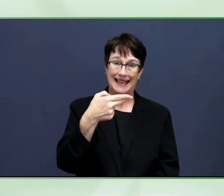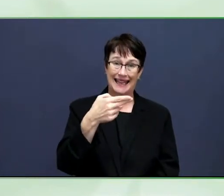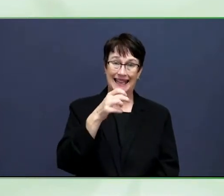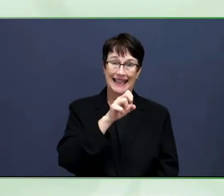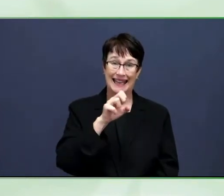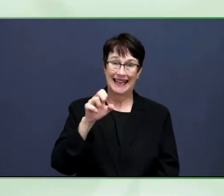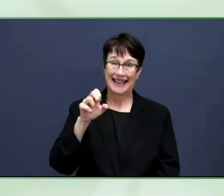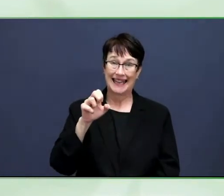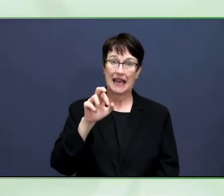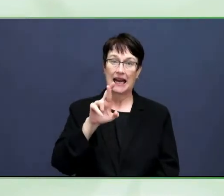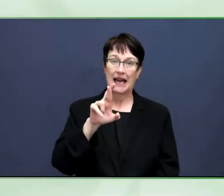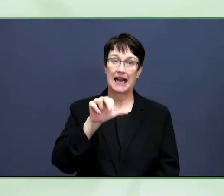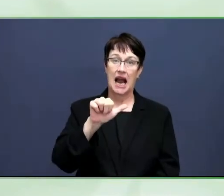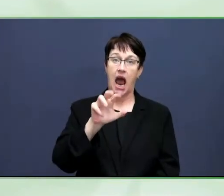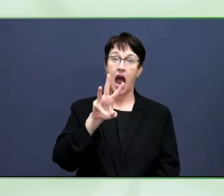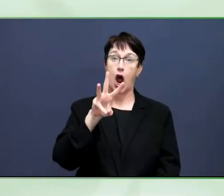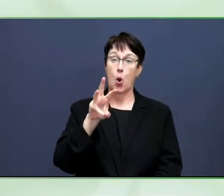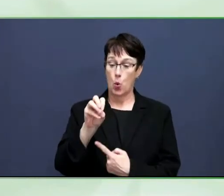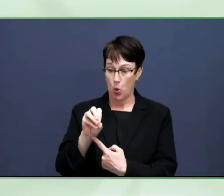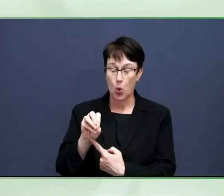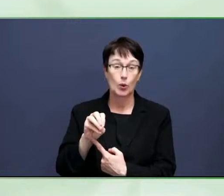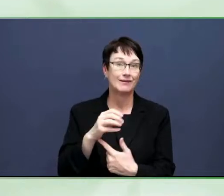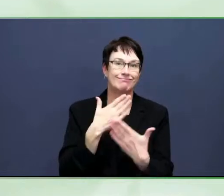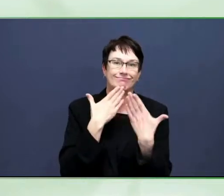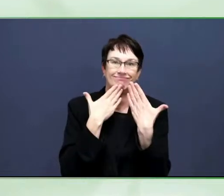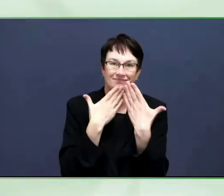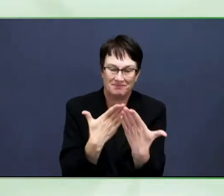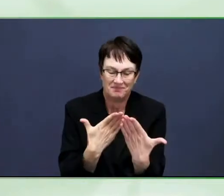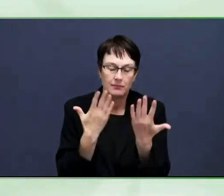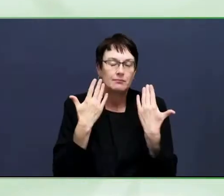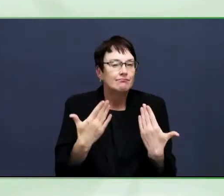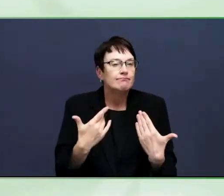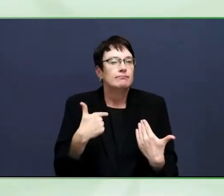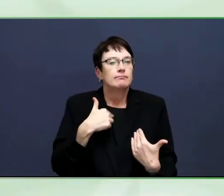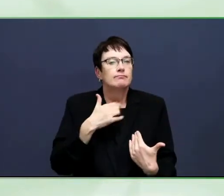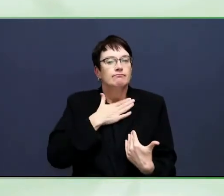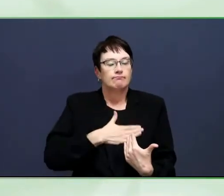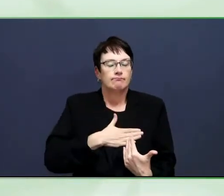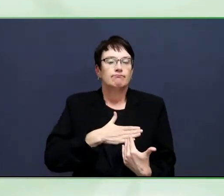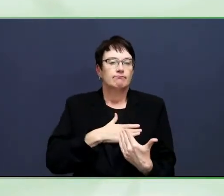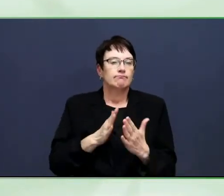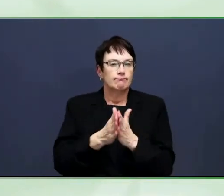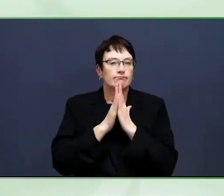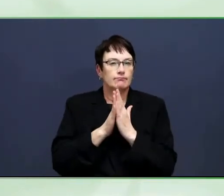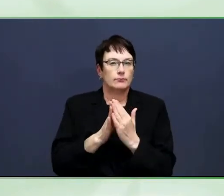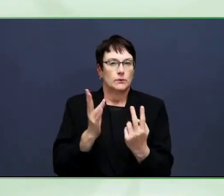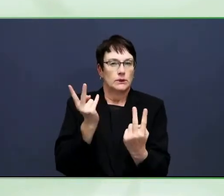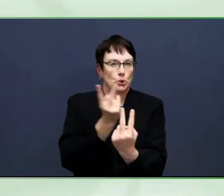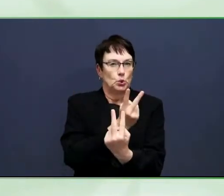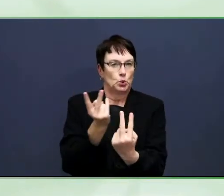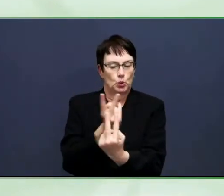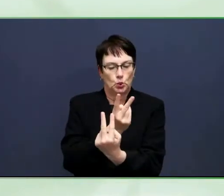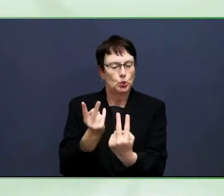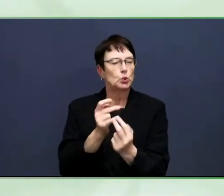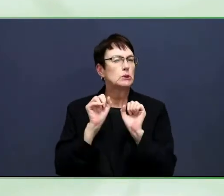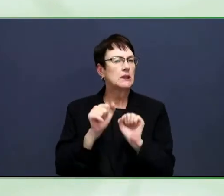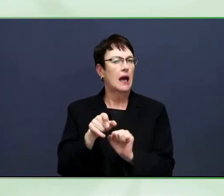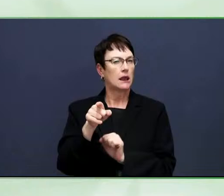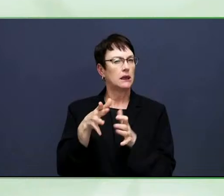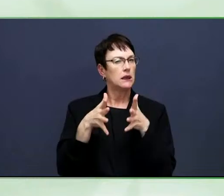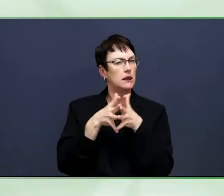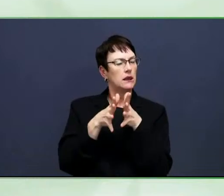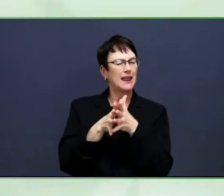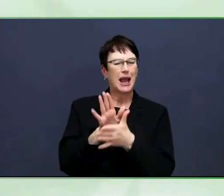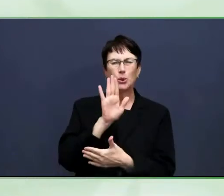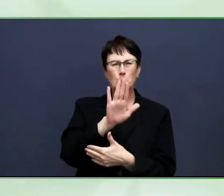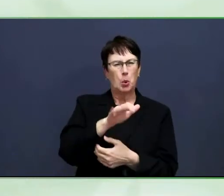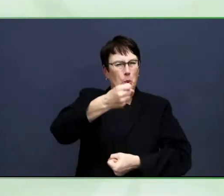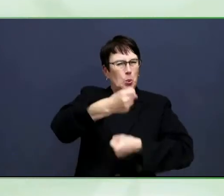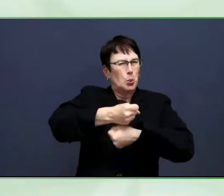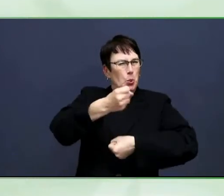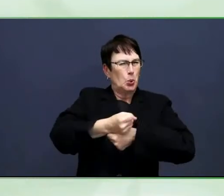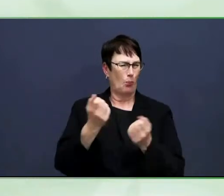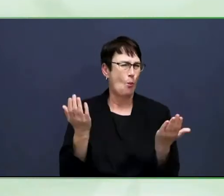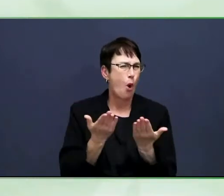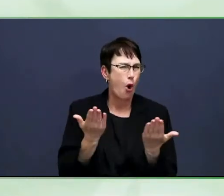I'm going to ask you to explain your role, what you do and why you are so passionate